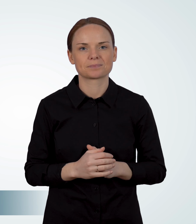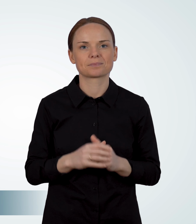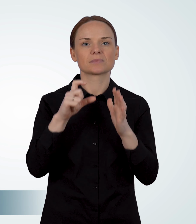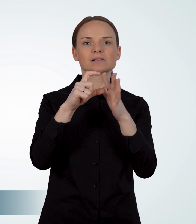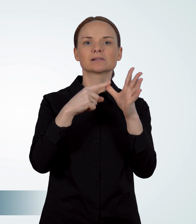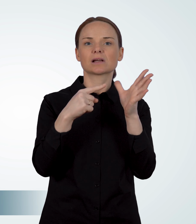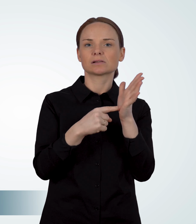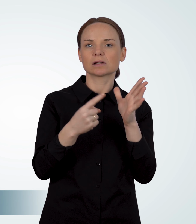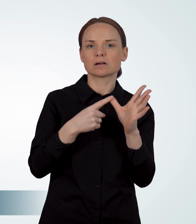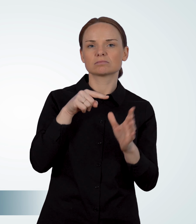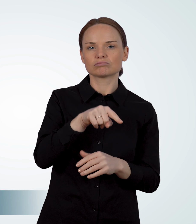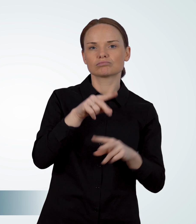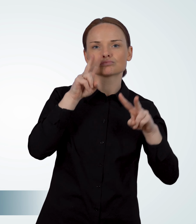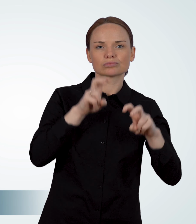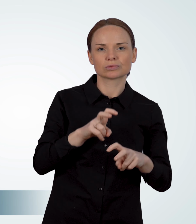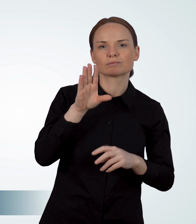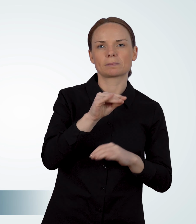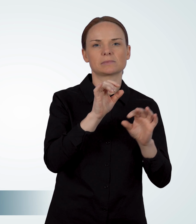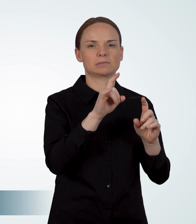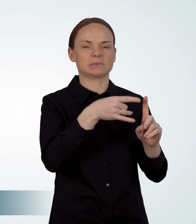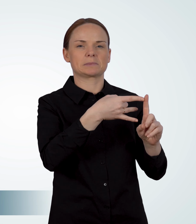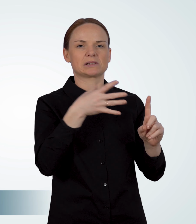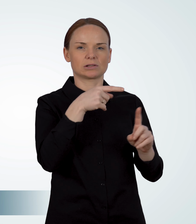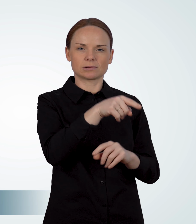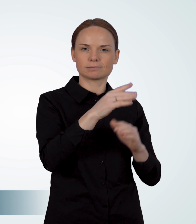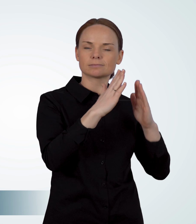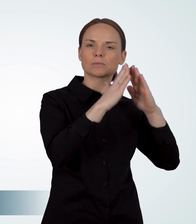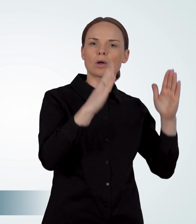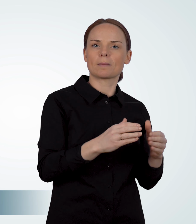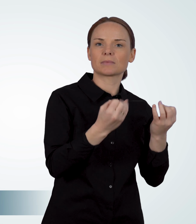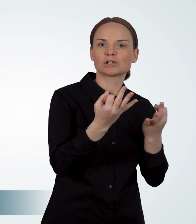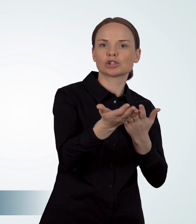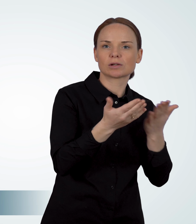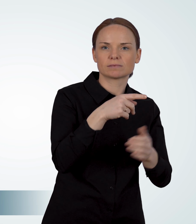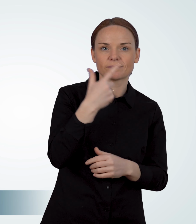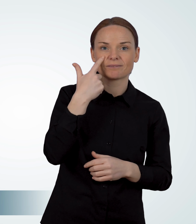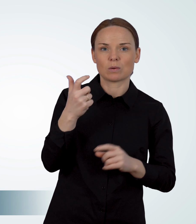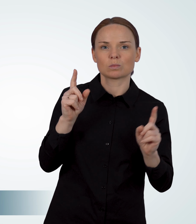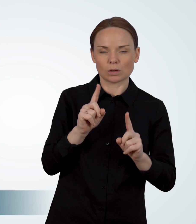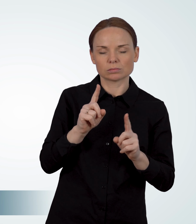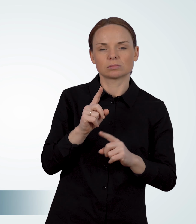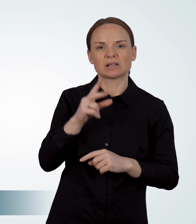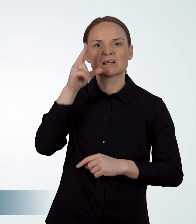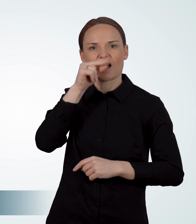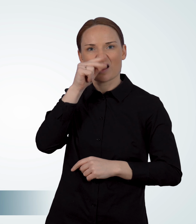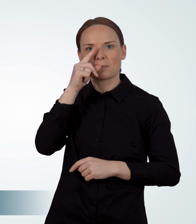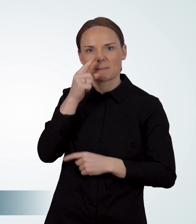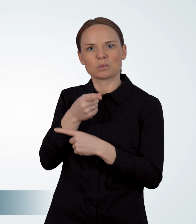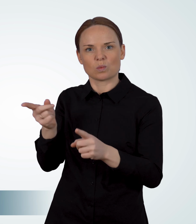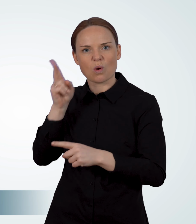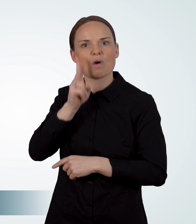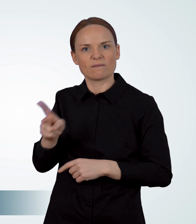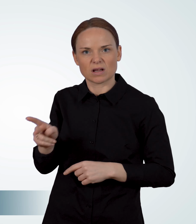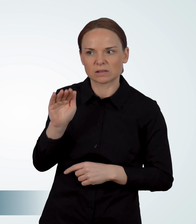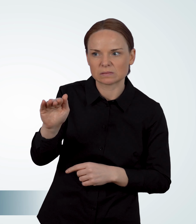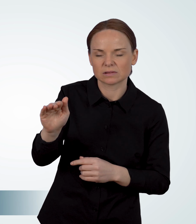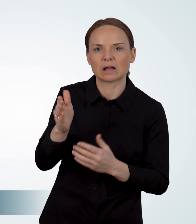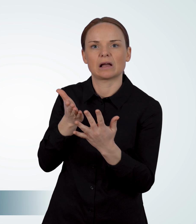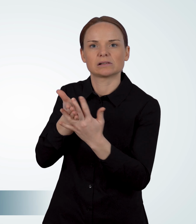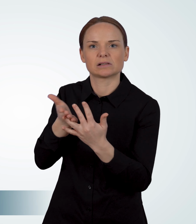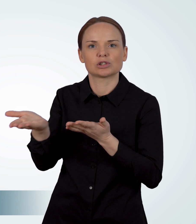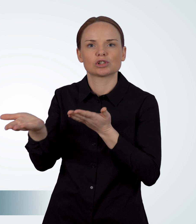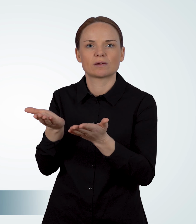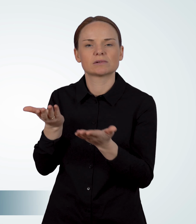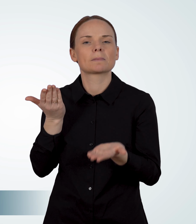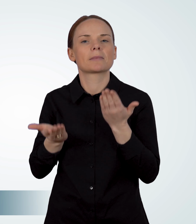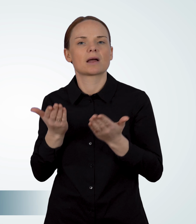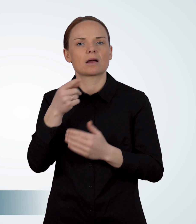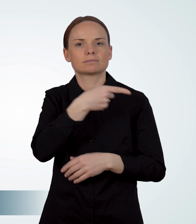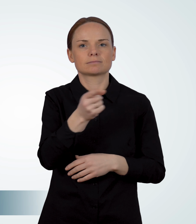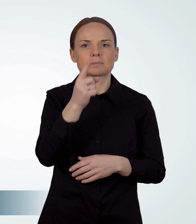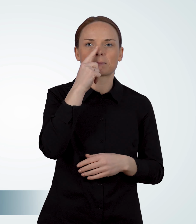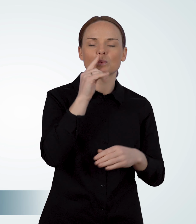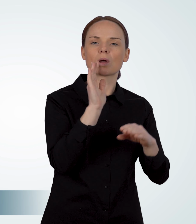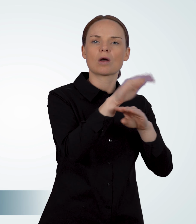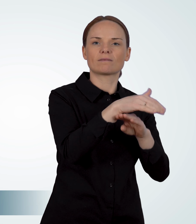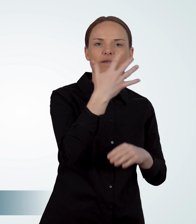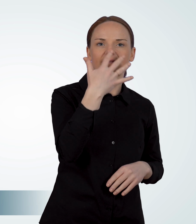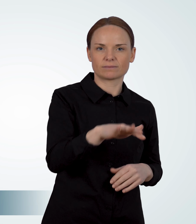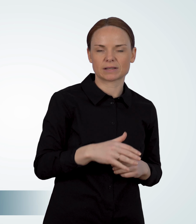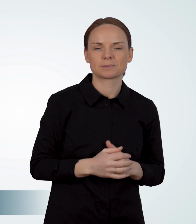Specialist homelessness services data tells us that younger people were more likely to look for services than people aged 50 and over.